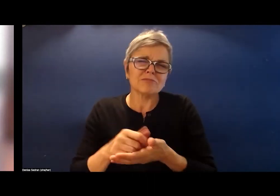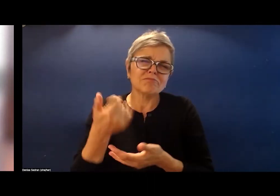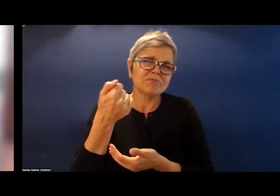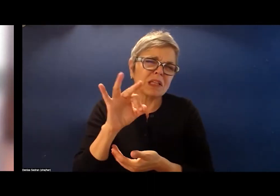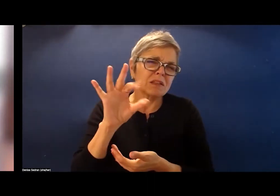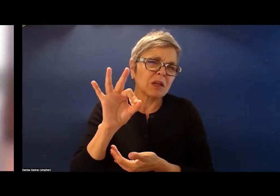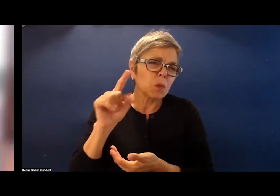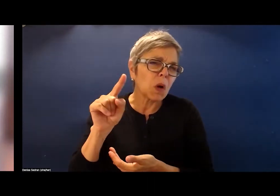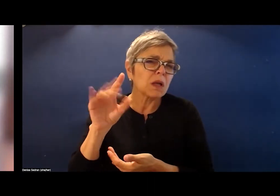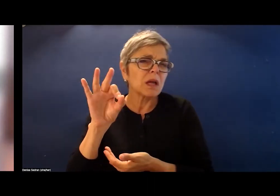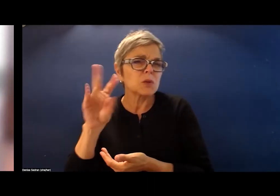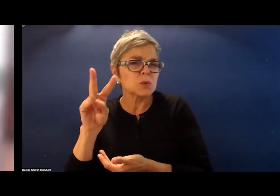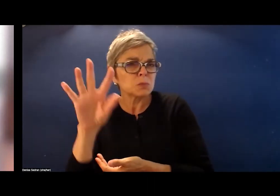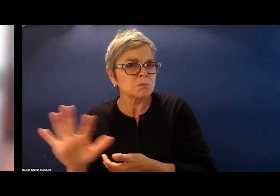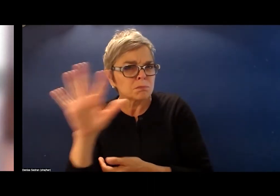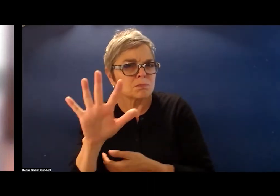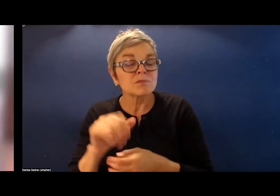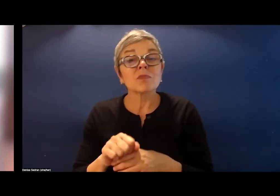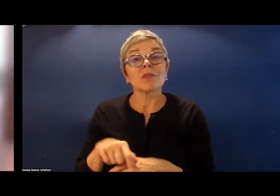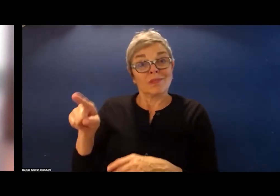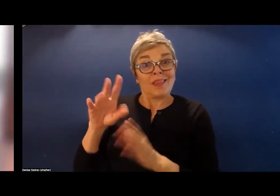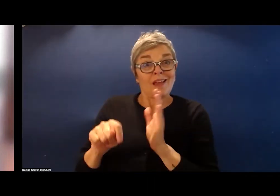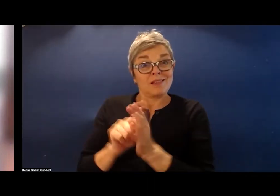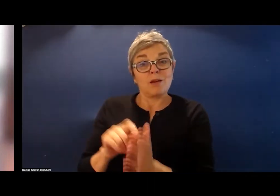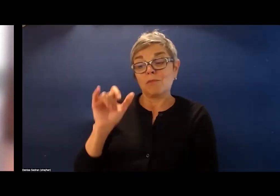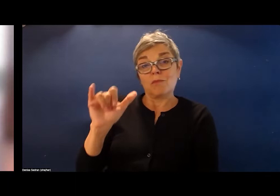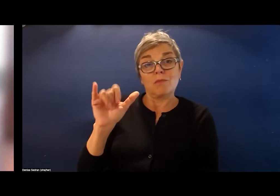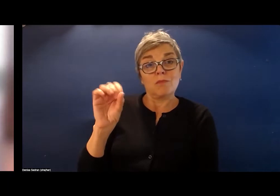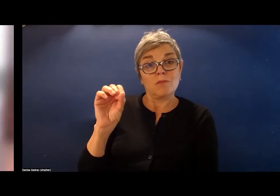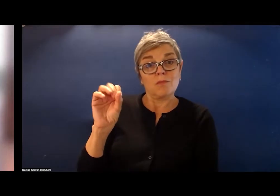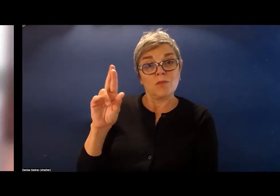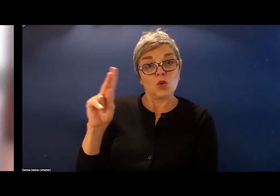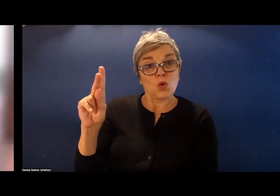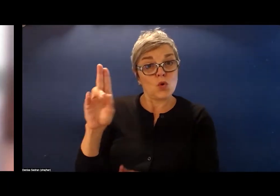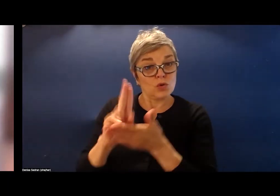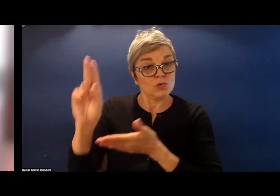at a time when, at least at York University, a lot of professors